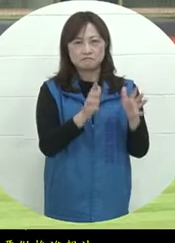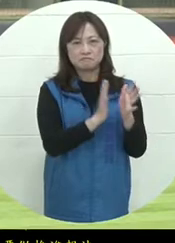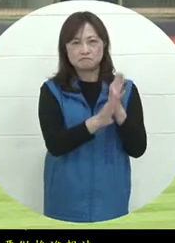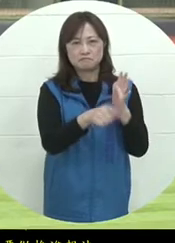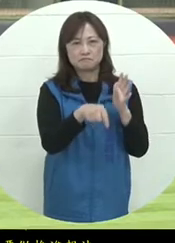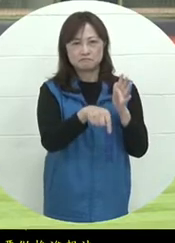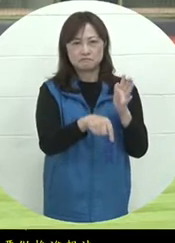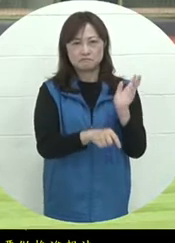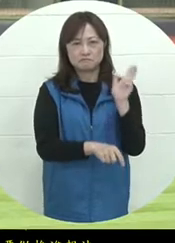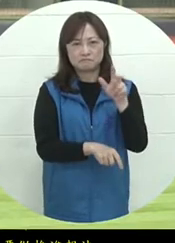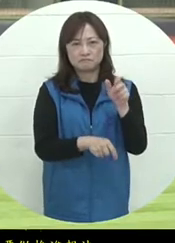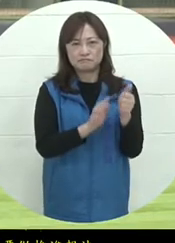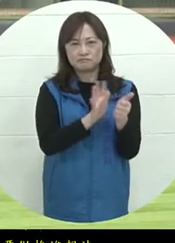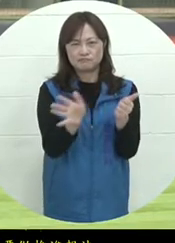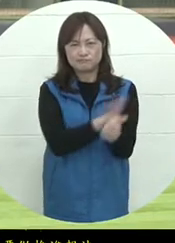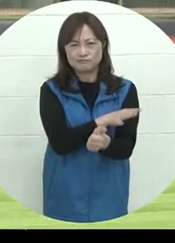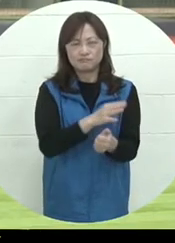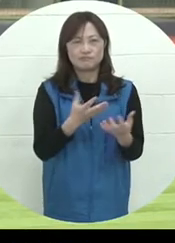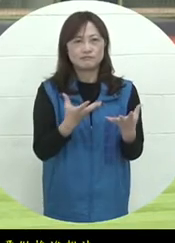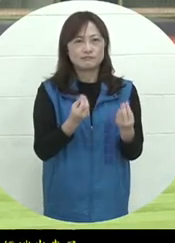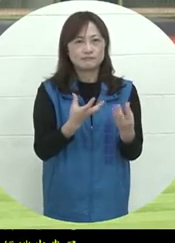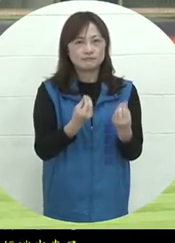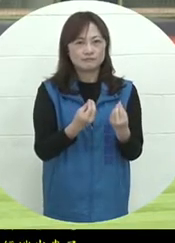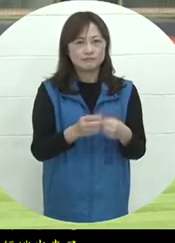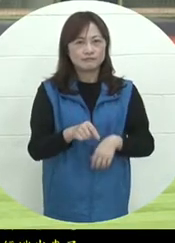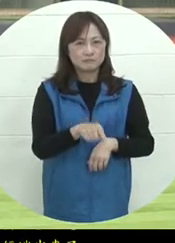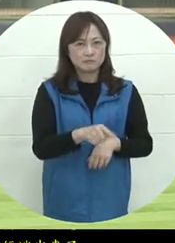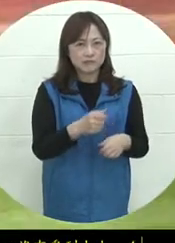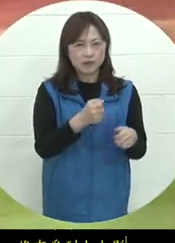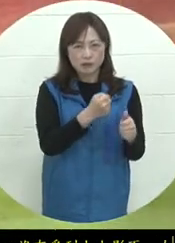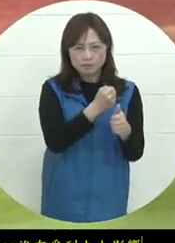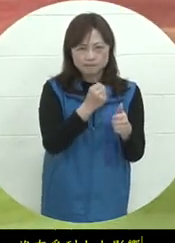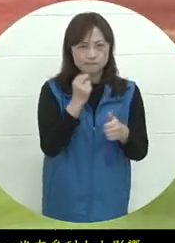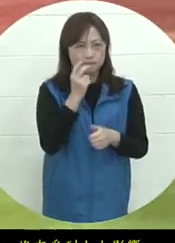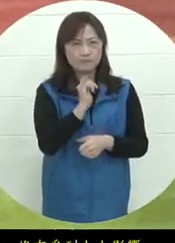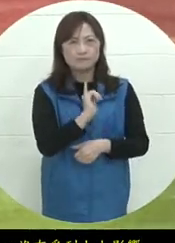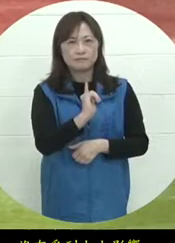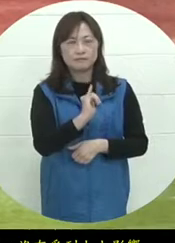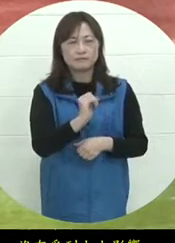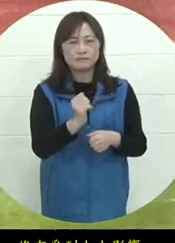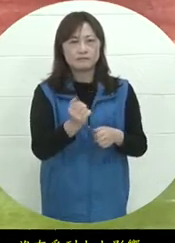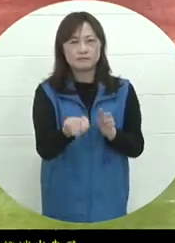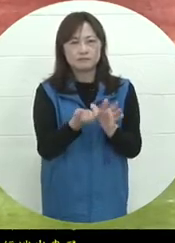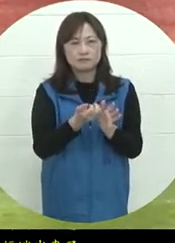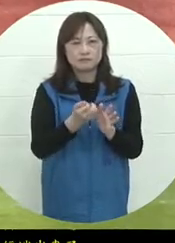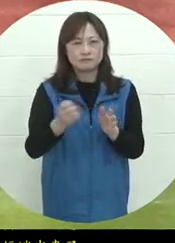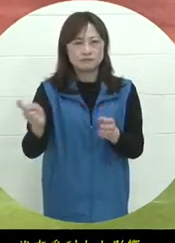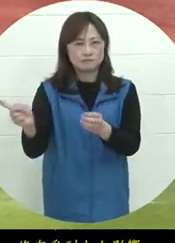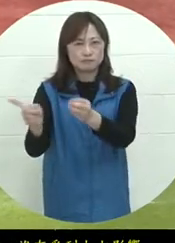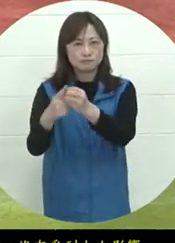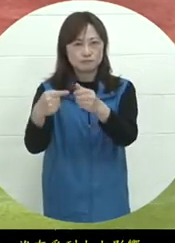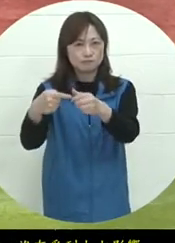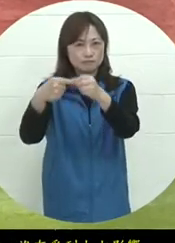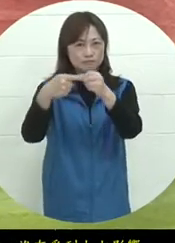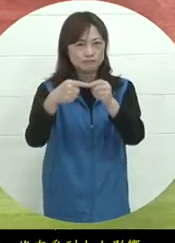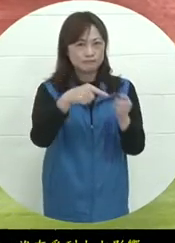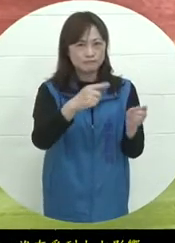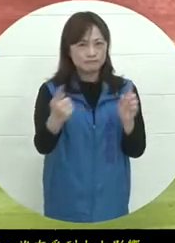The feeling of controlling the ball at the beginning of the game was pretty good. When facing the first bat just now, the position of the entire ball entering the base was good,